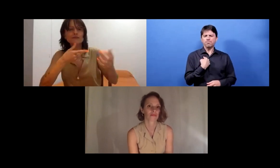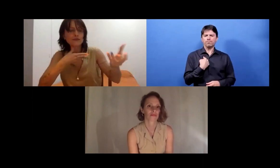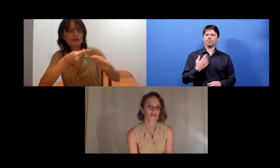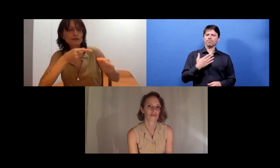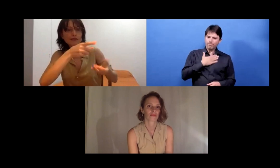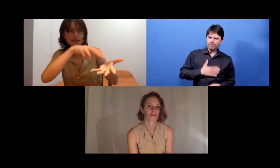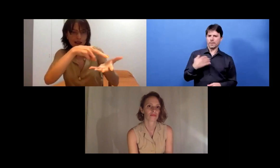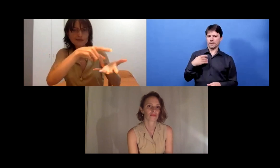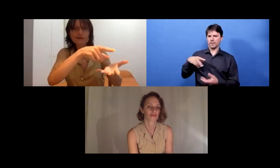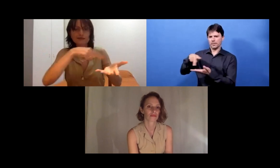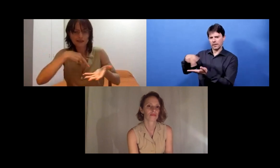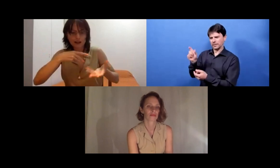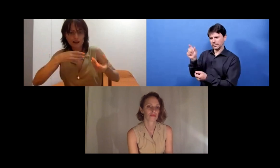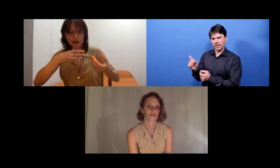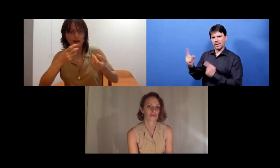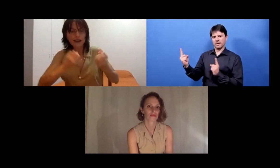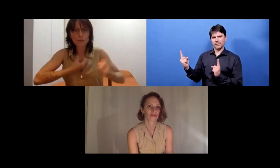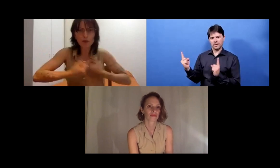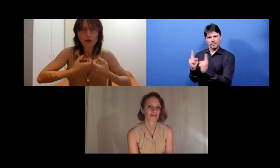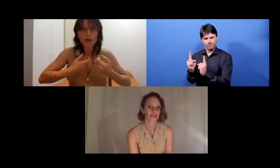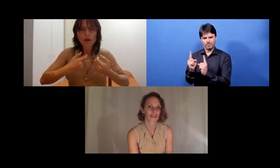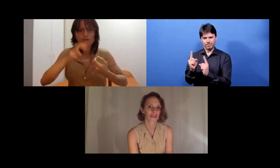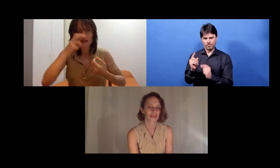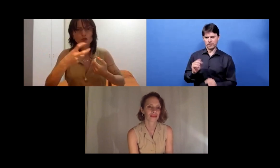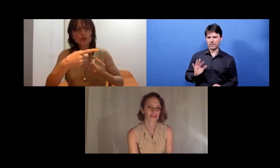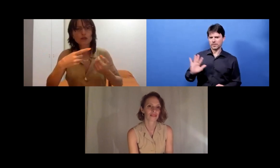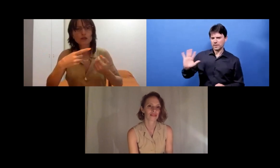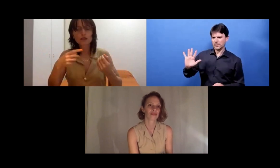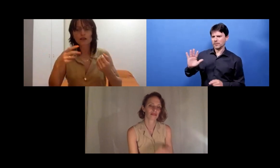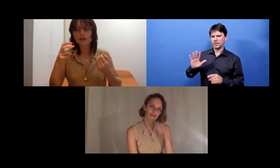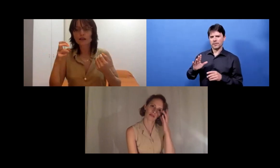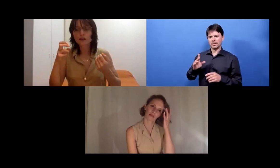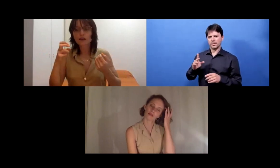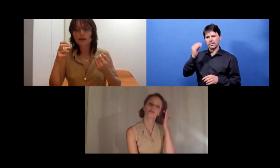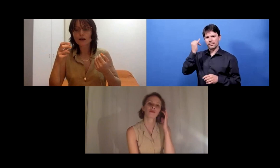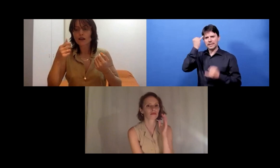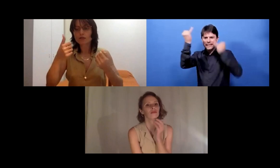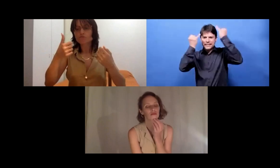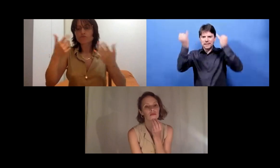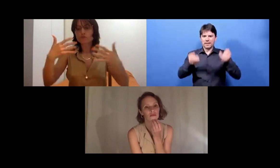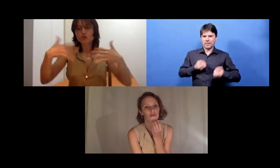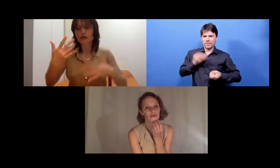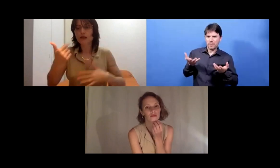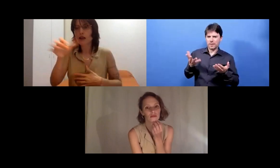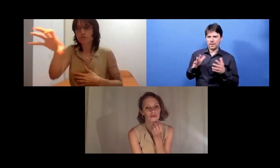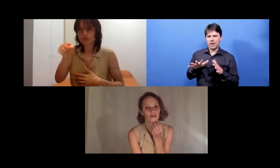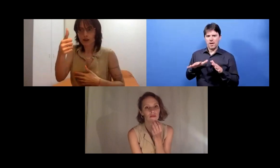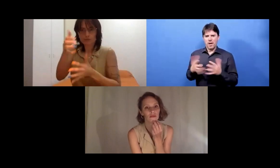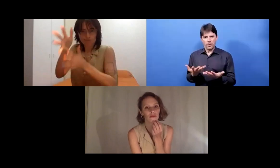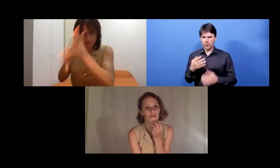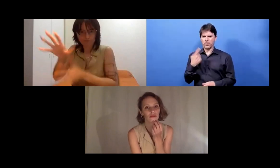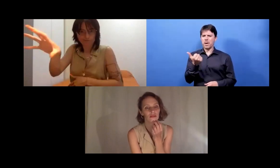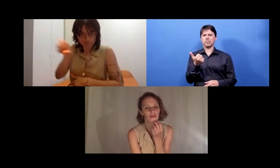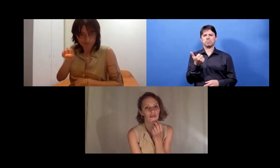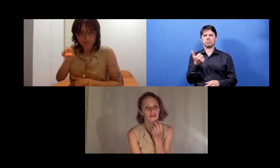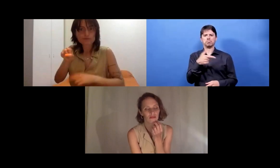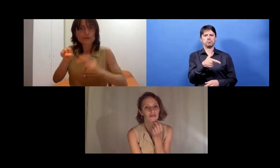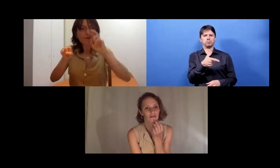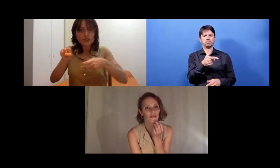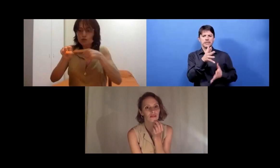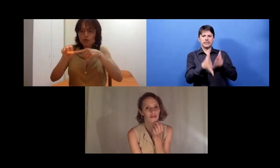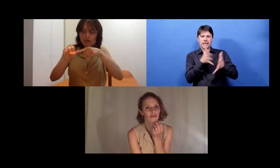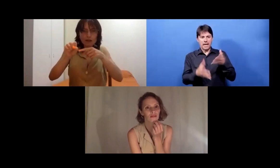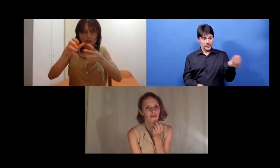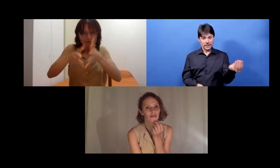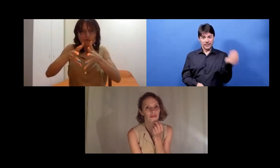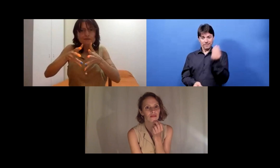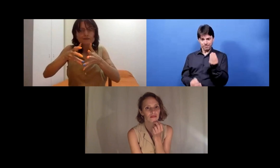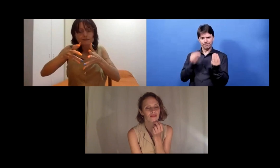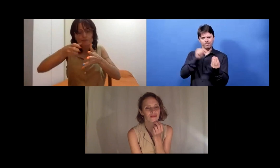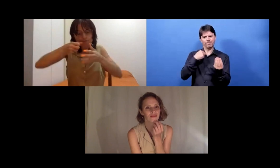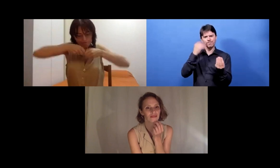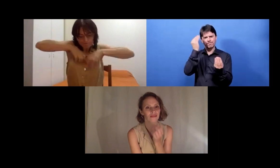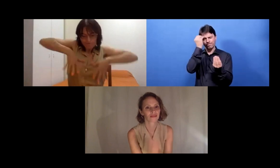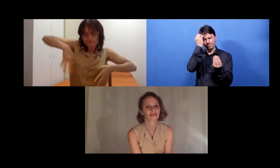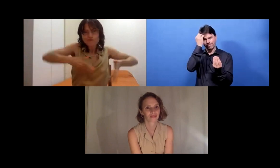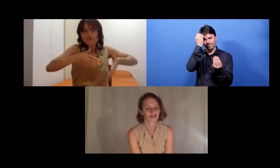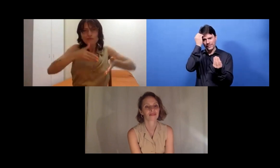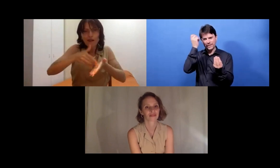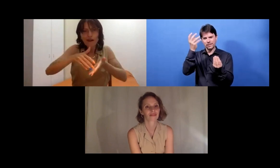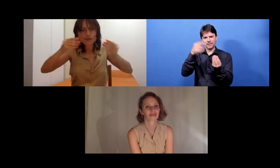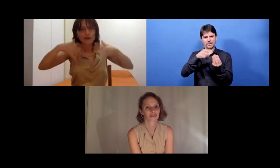And then we worked together. We tried to take a text, the signed text, and then use our bodies.